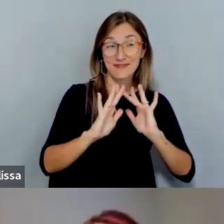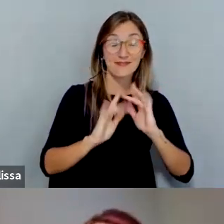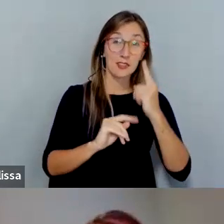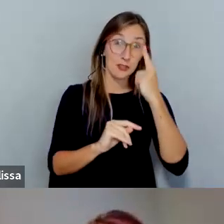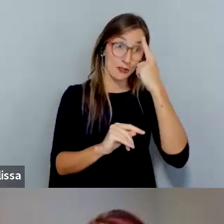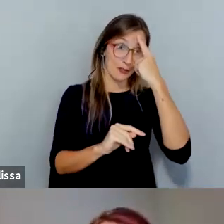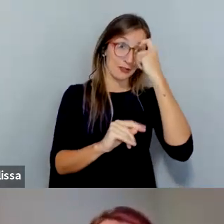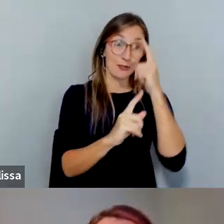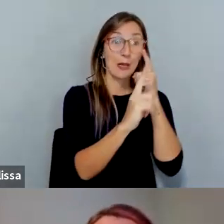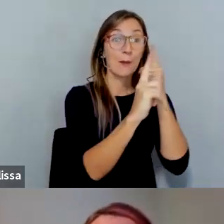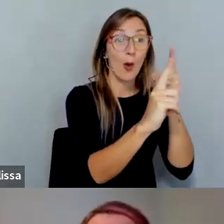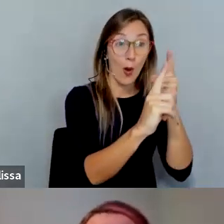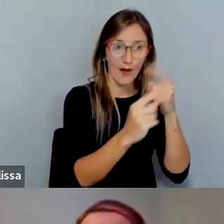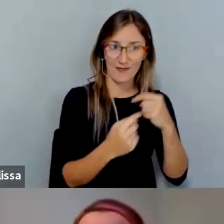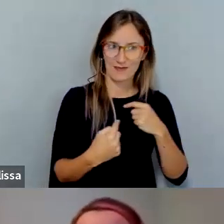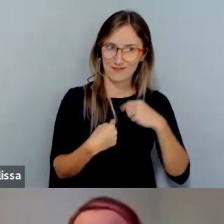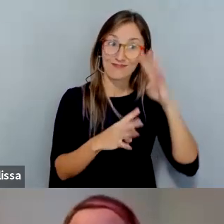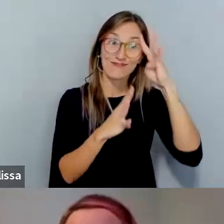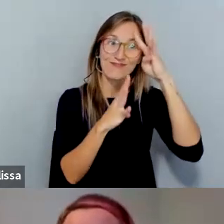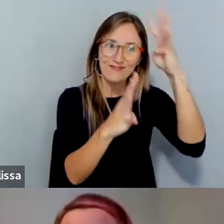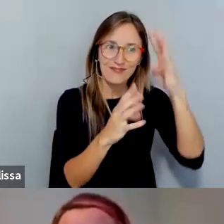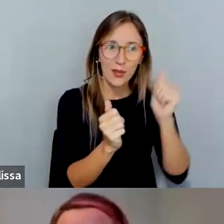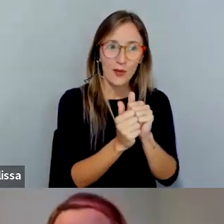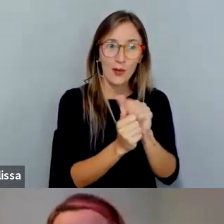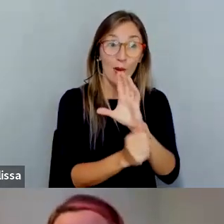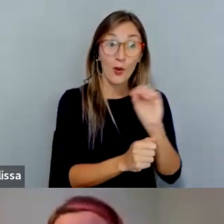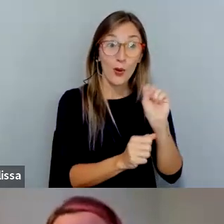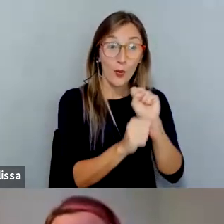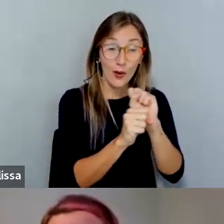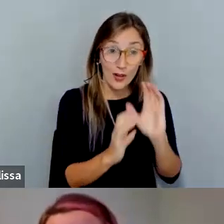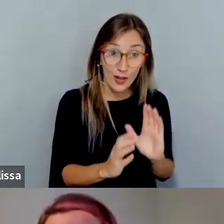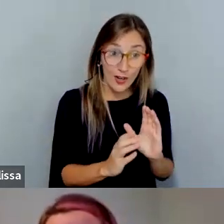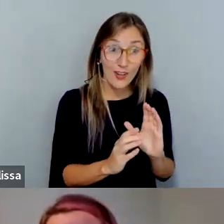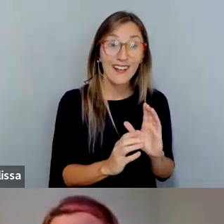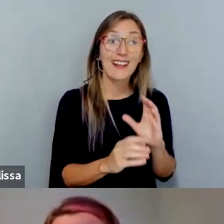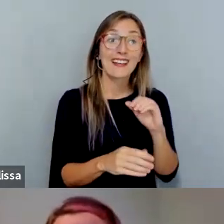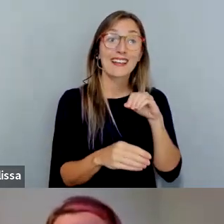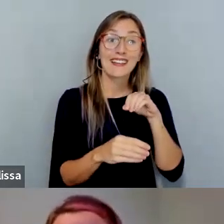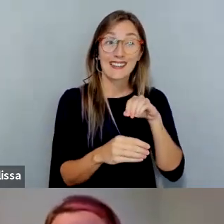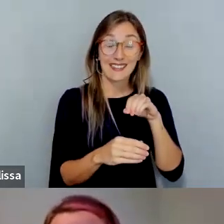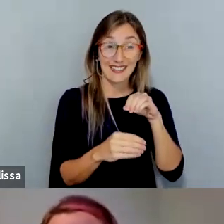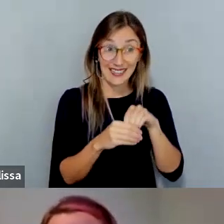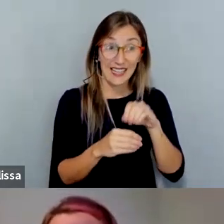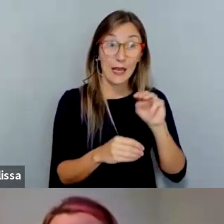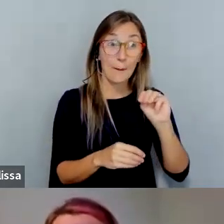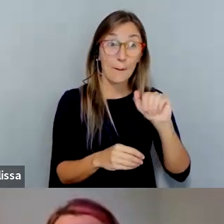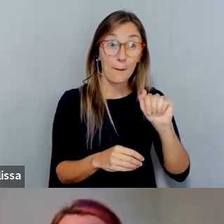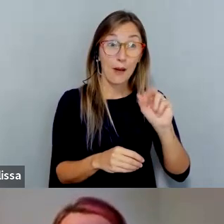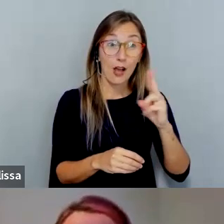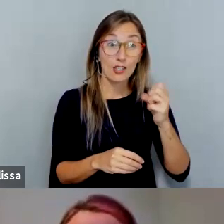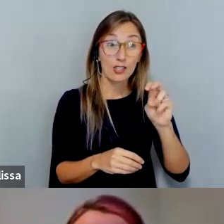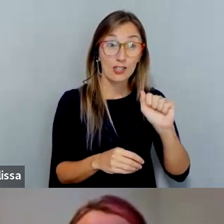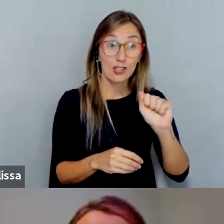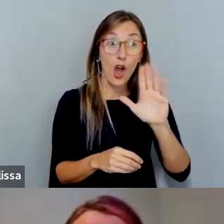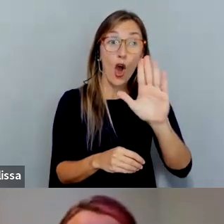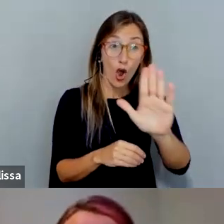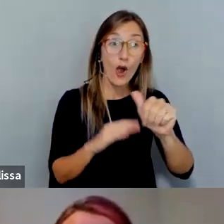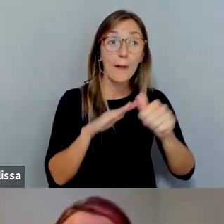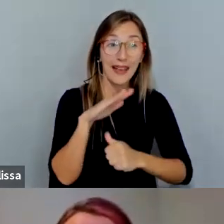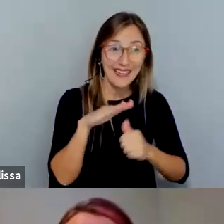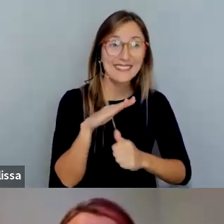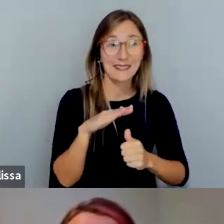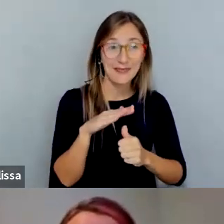even know if Abby knows this, the lead on program was actually once upon a